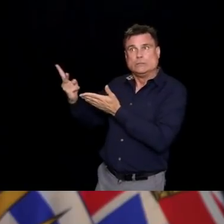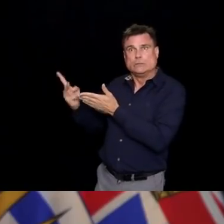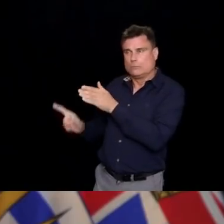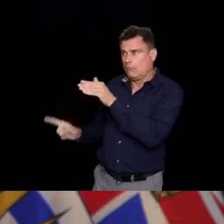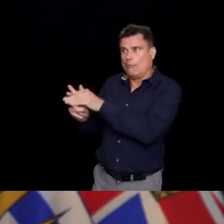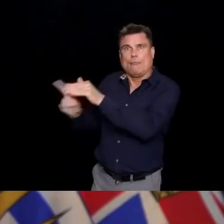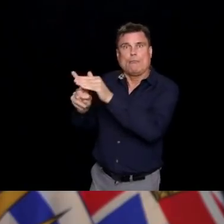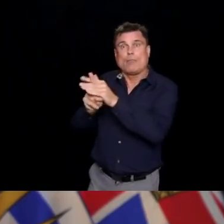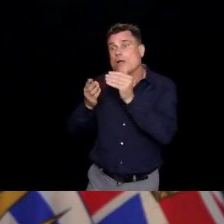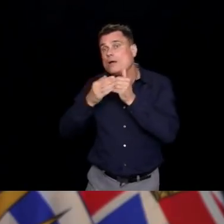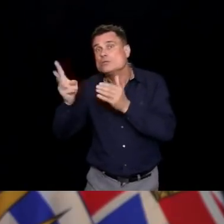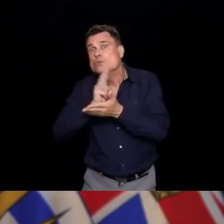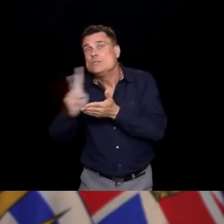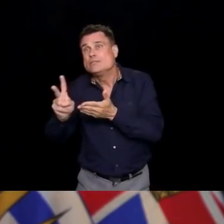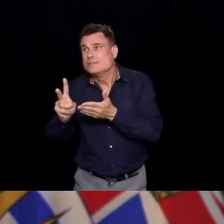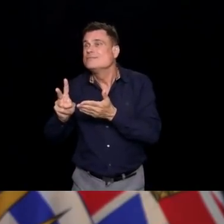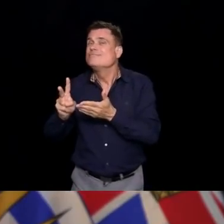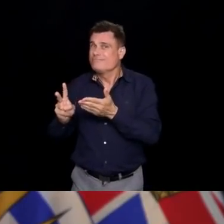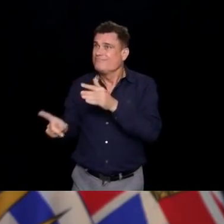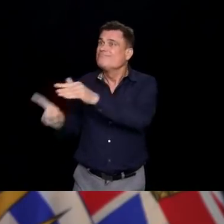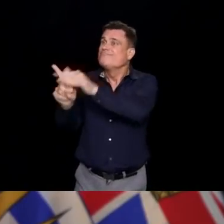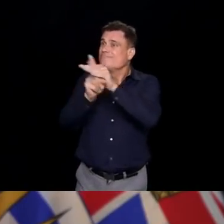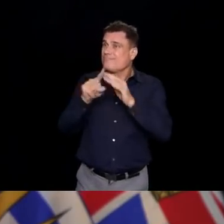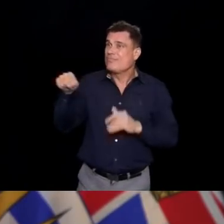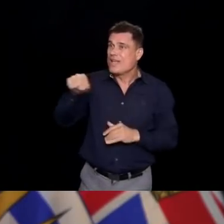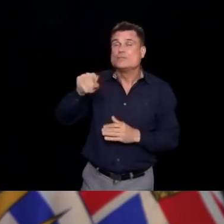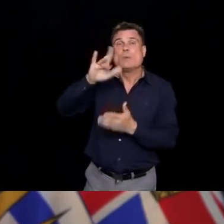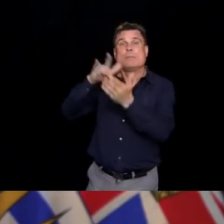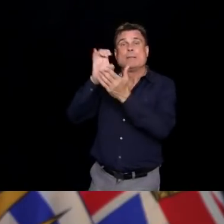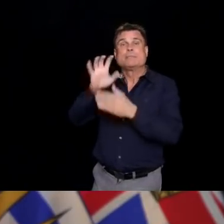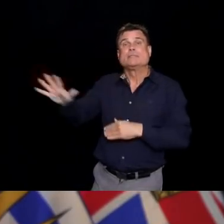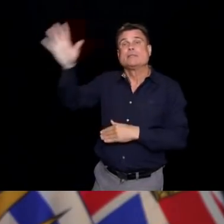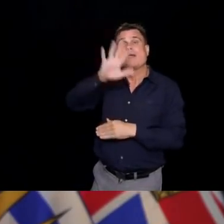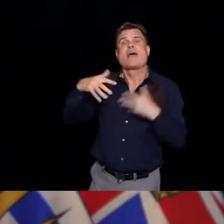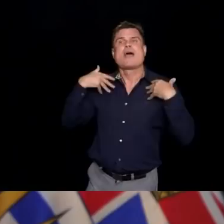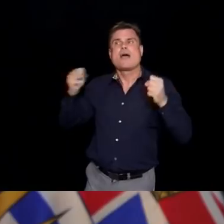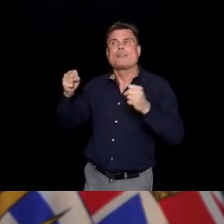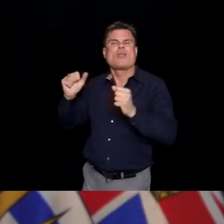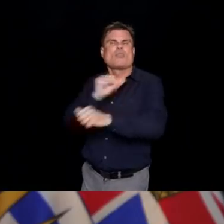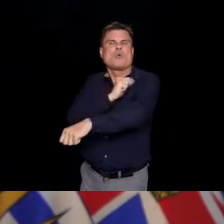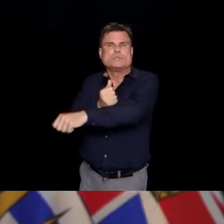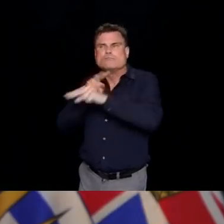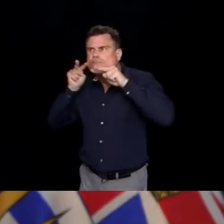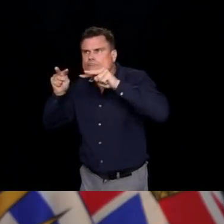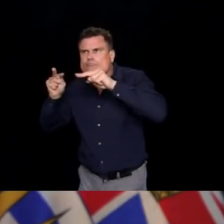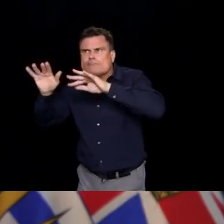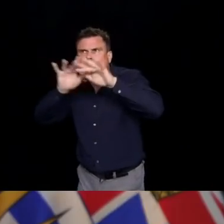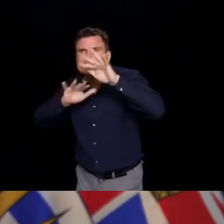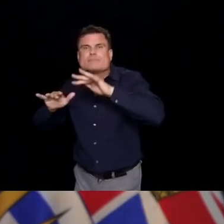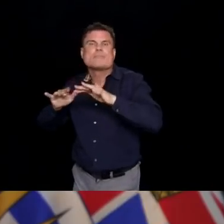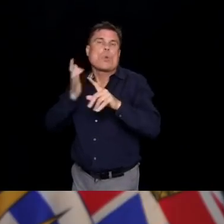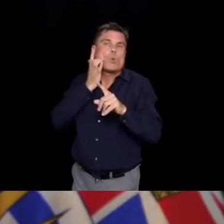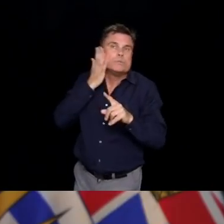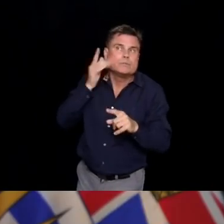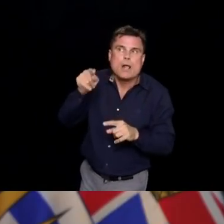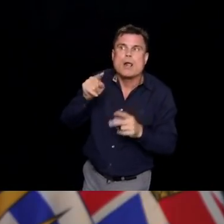and interior health is working very carefully and very closely with a number of the events for these were happening